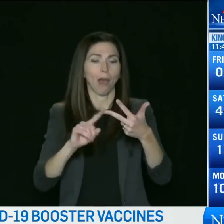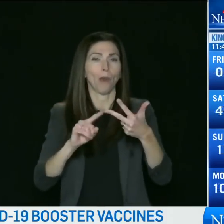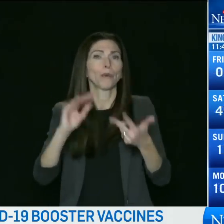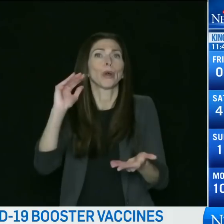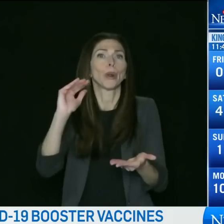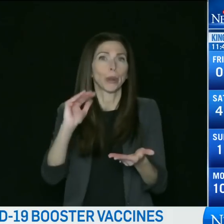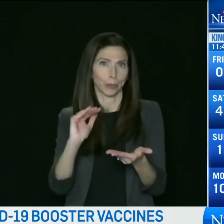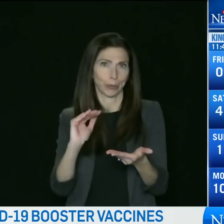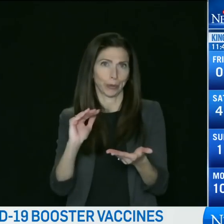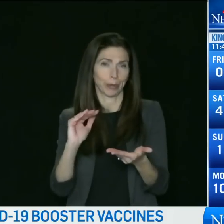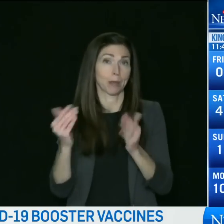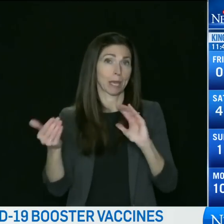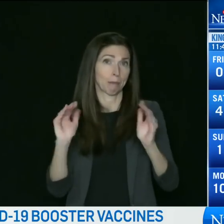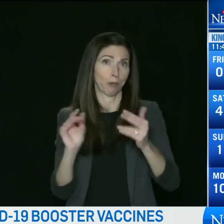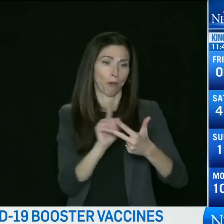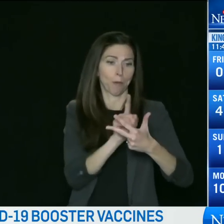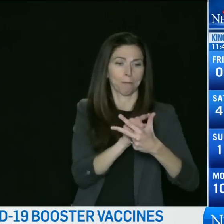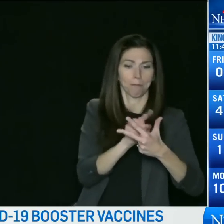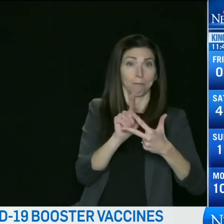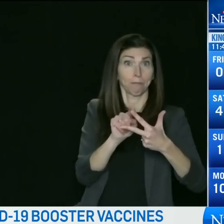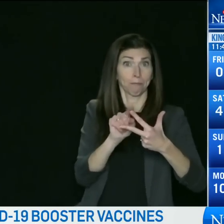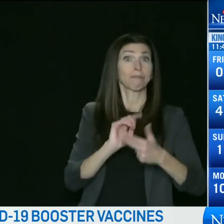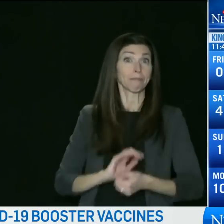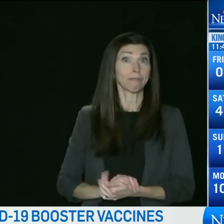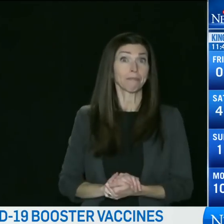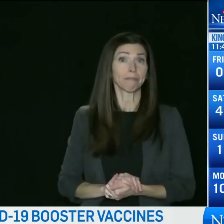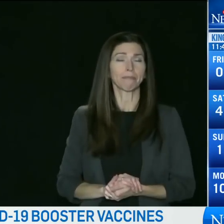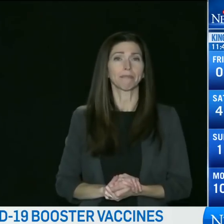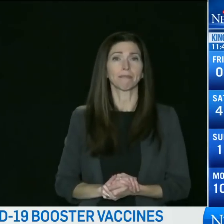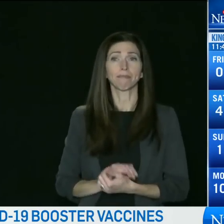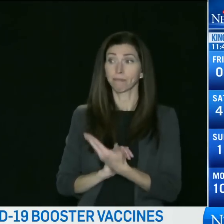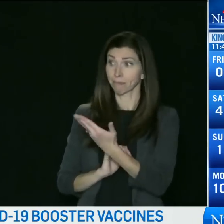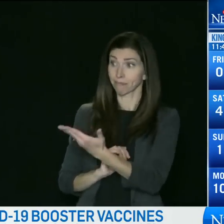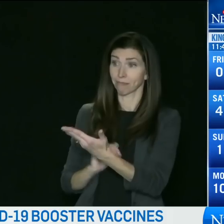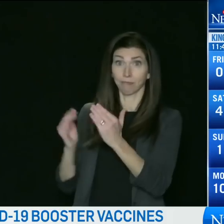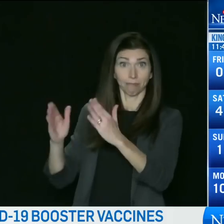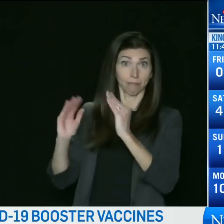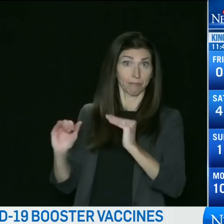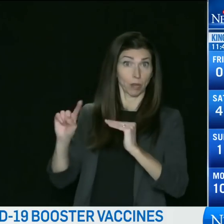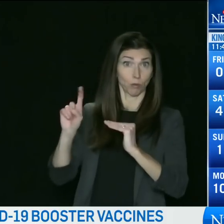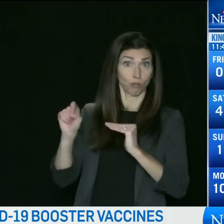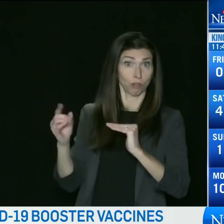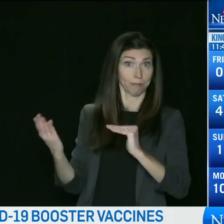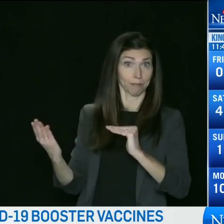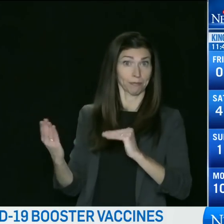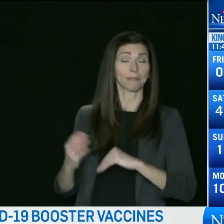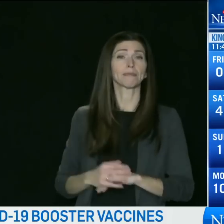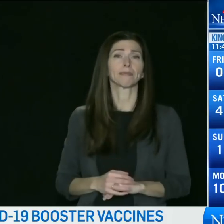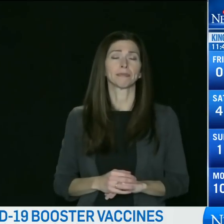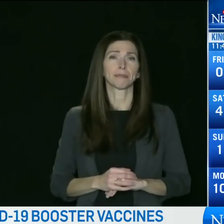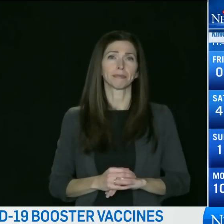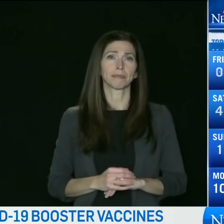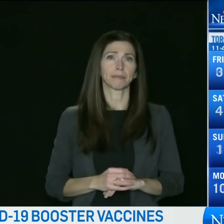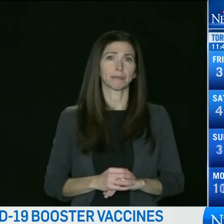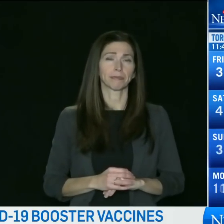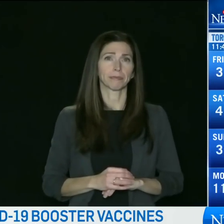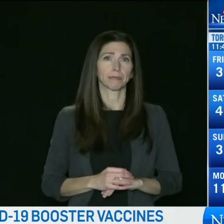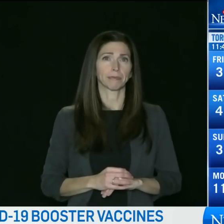THAT THE RATES ARE SHOWING TO BE